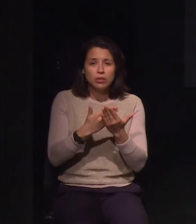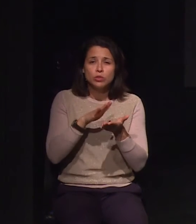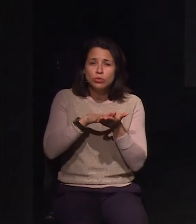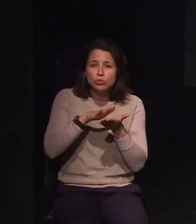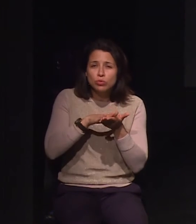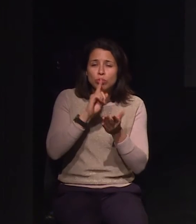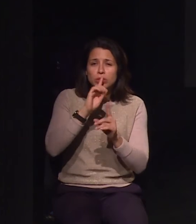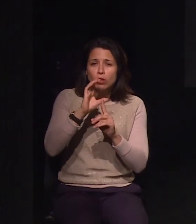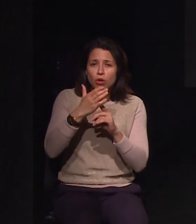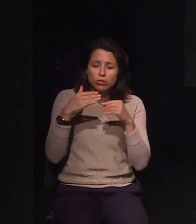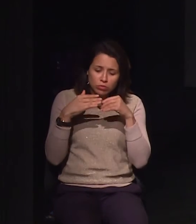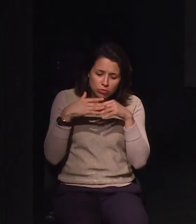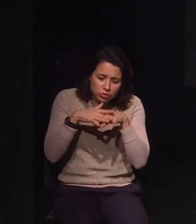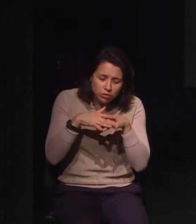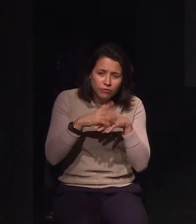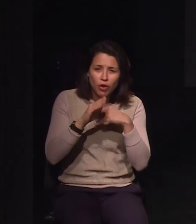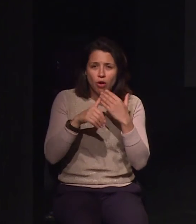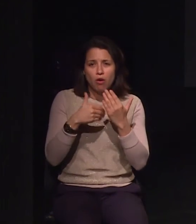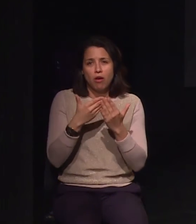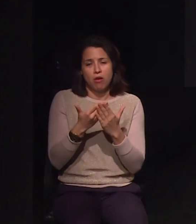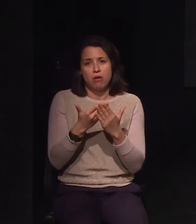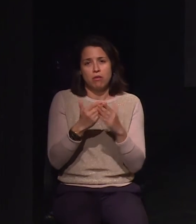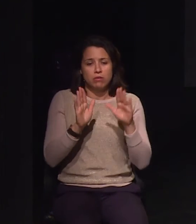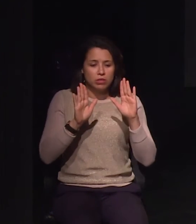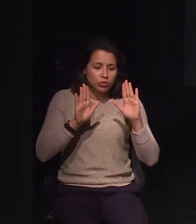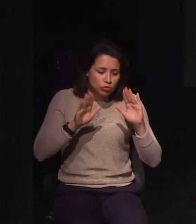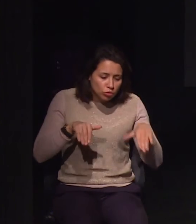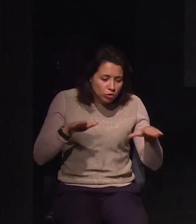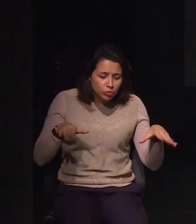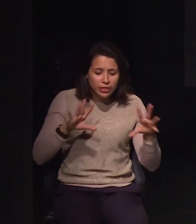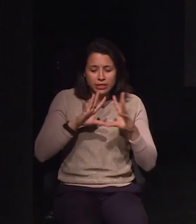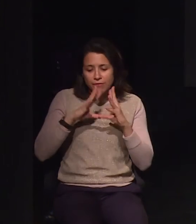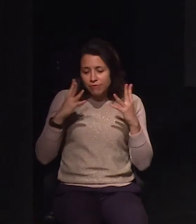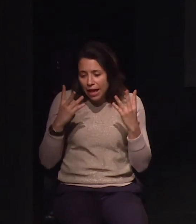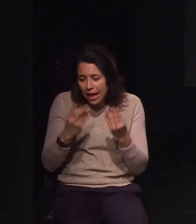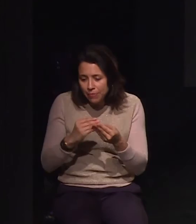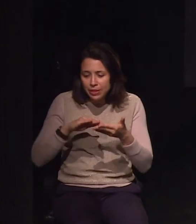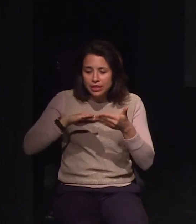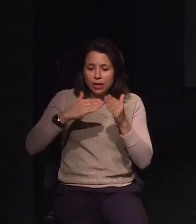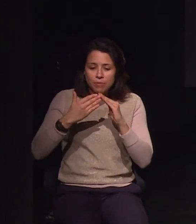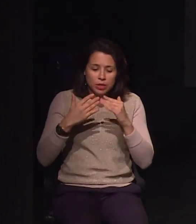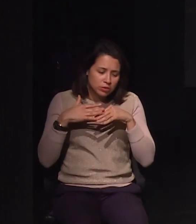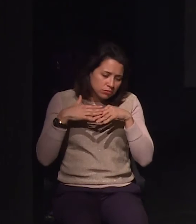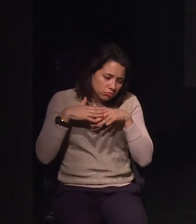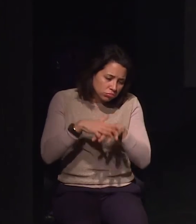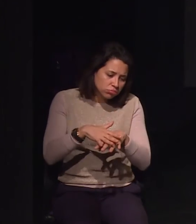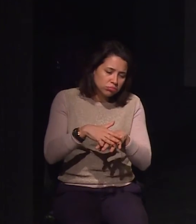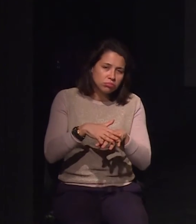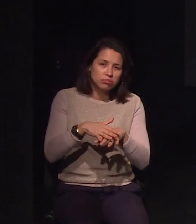the families, for the community to take part in is the ultimate kind of nirvana.